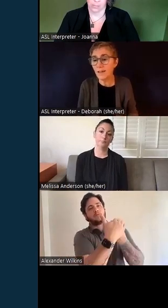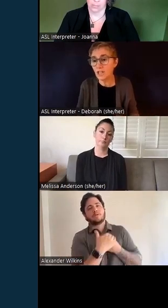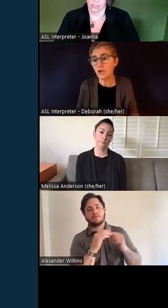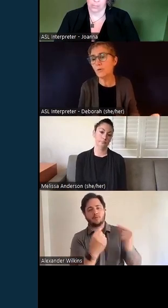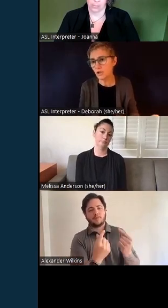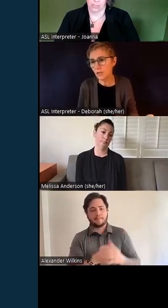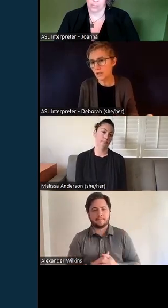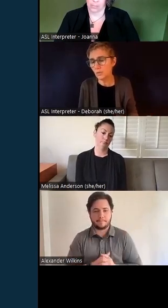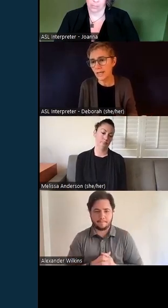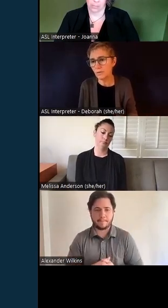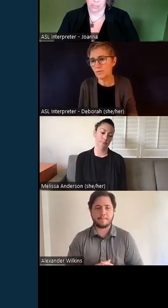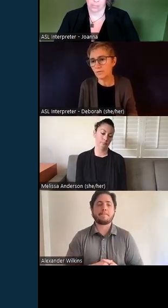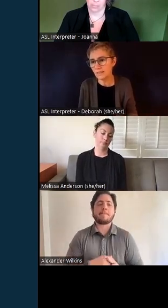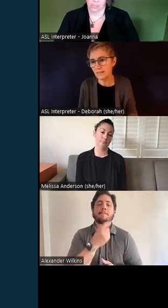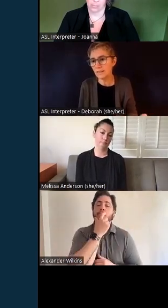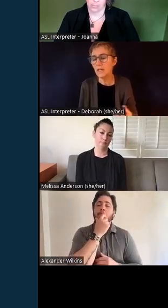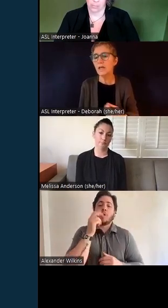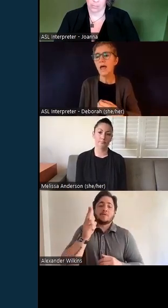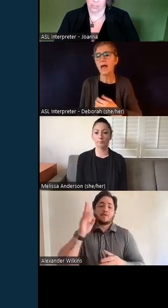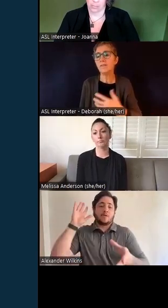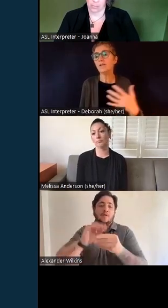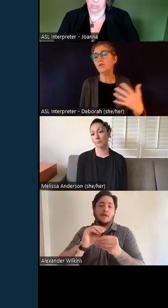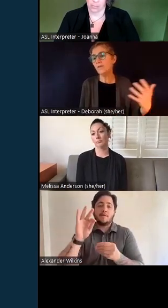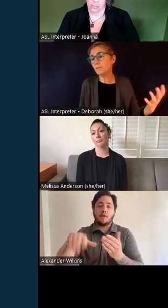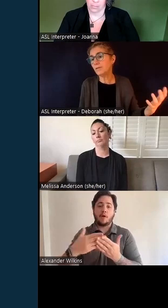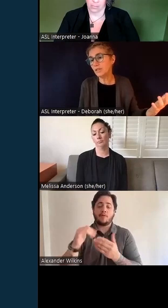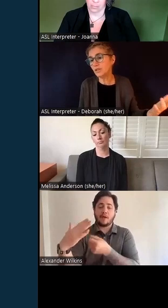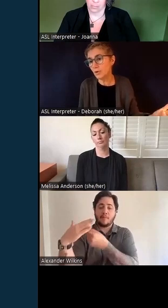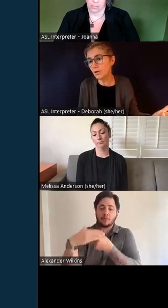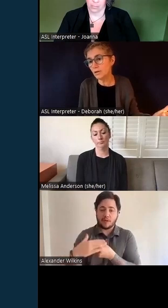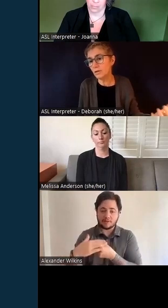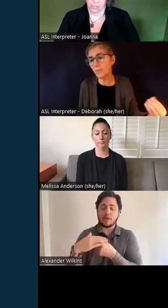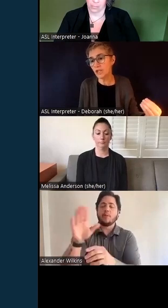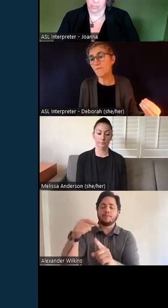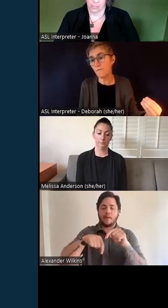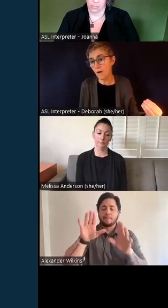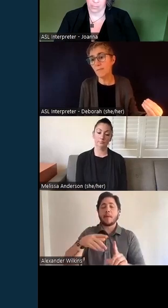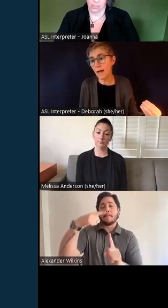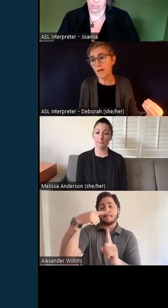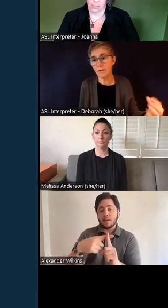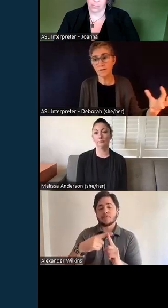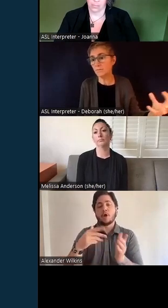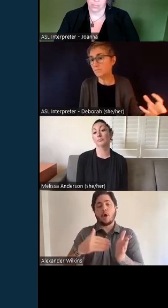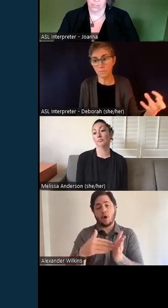an interpreter you encounter resistance. And you experience historical oppression from that medical